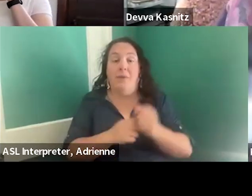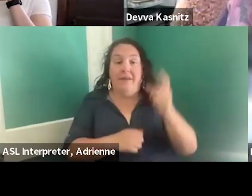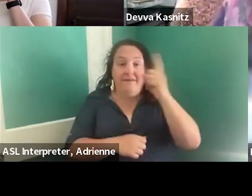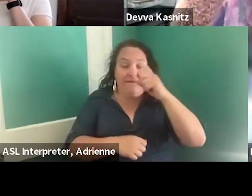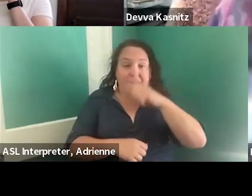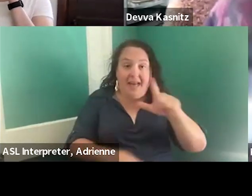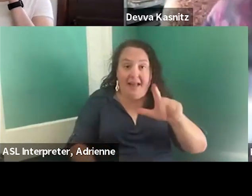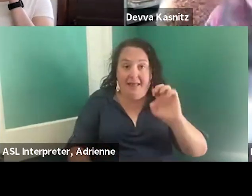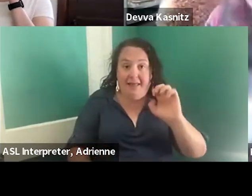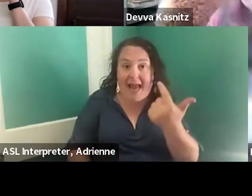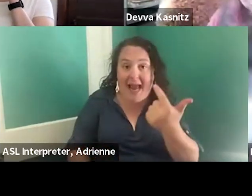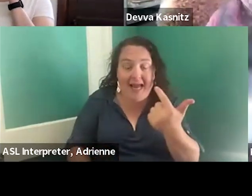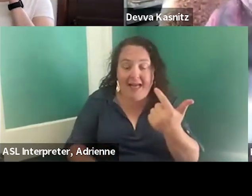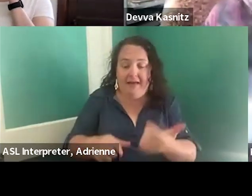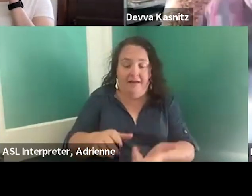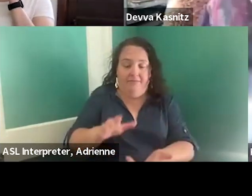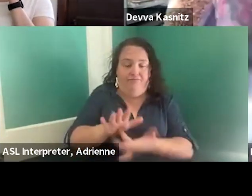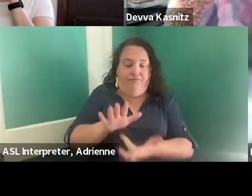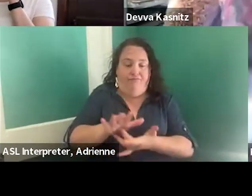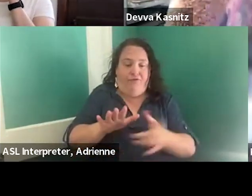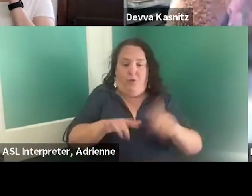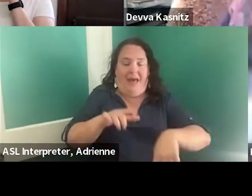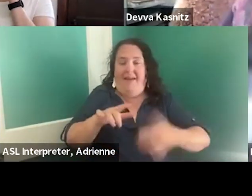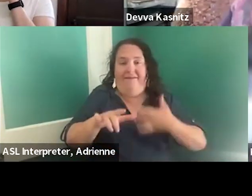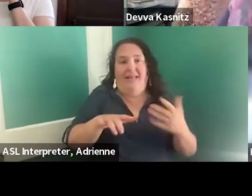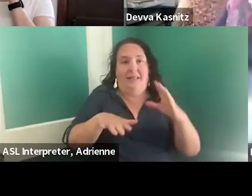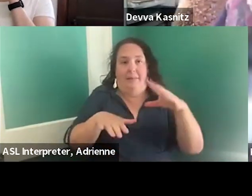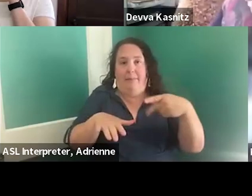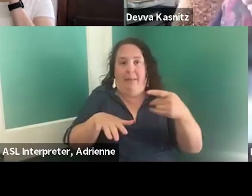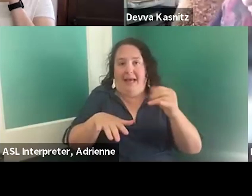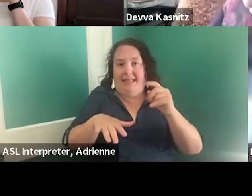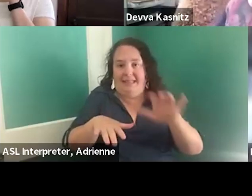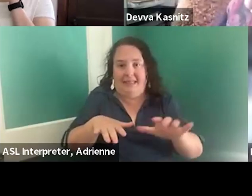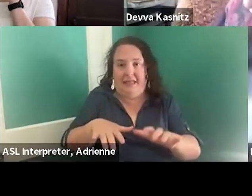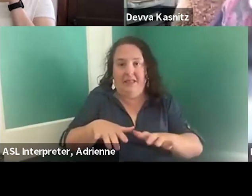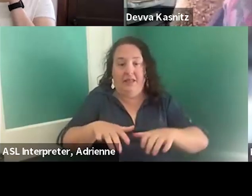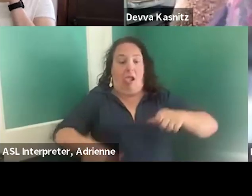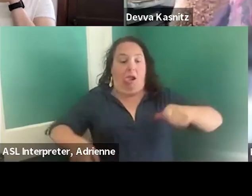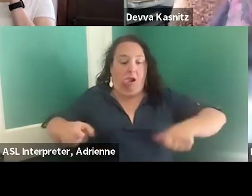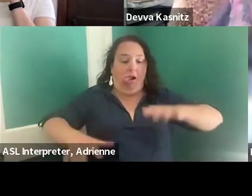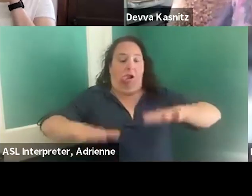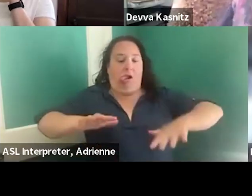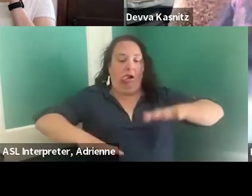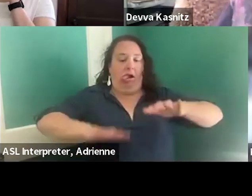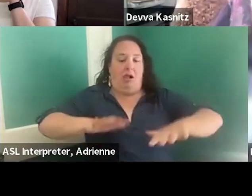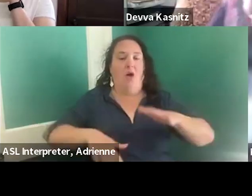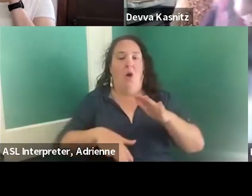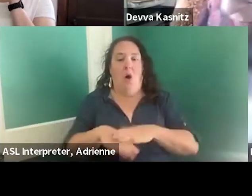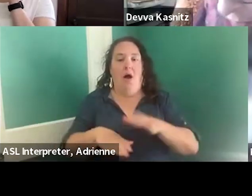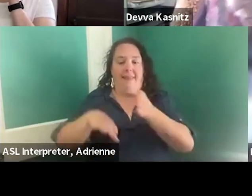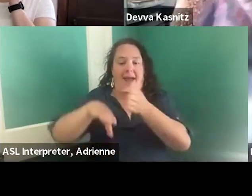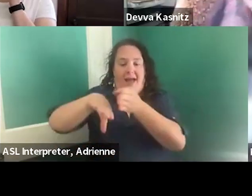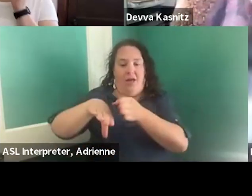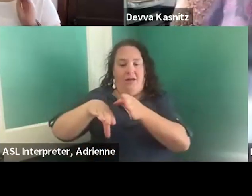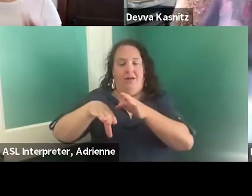the bottom of your foot, so it's going to be a rough go, or using double crutches to get on and off a curb cut like that. It's not better.